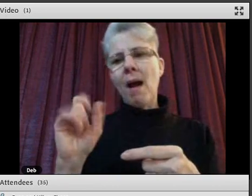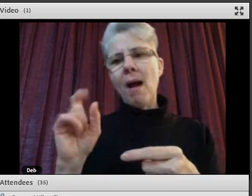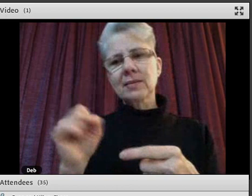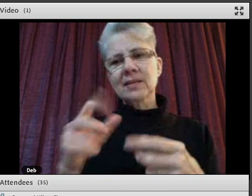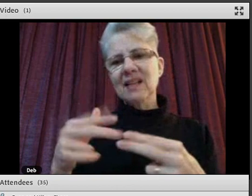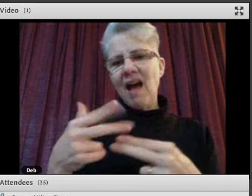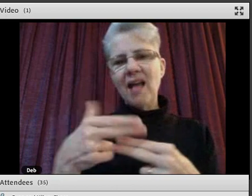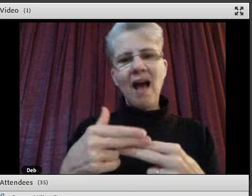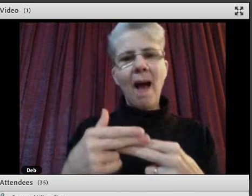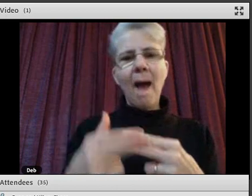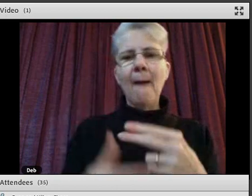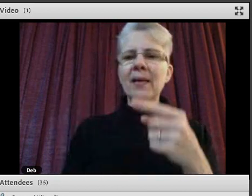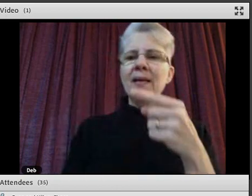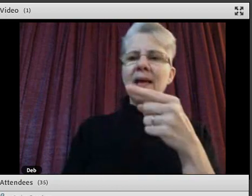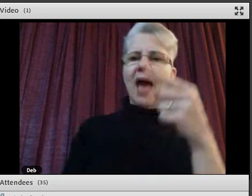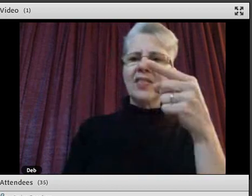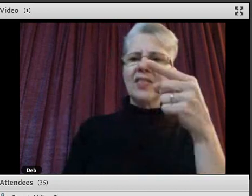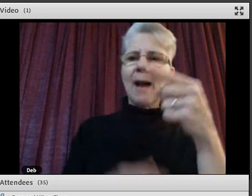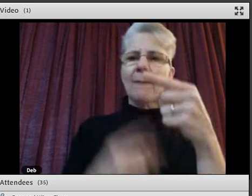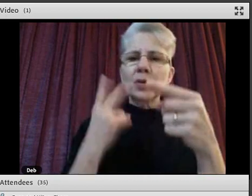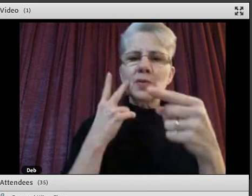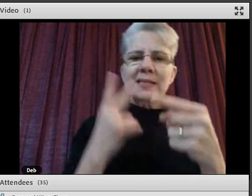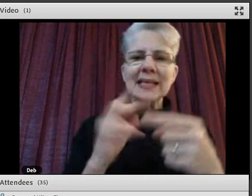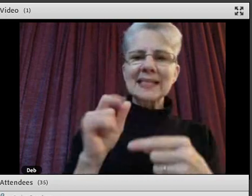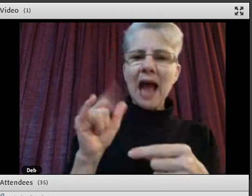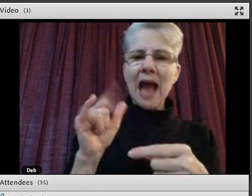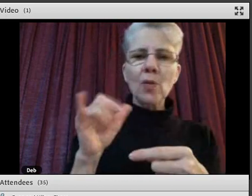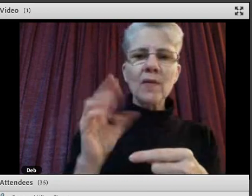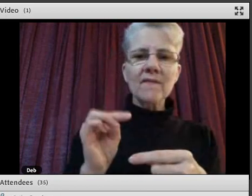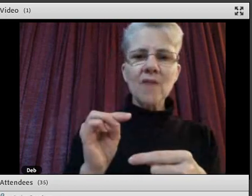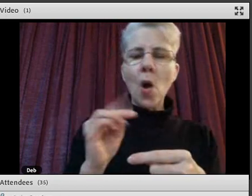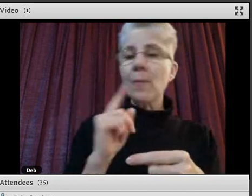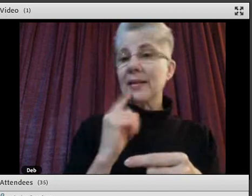Up at the top of the closet, you can see this is Styrofoam poster board. That stuff is pretty magical.